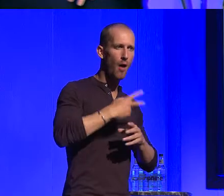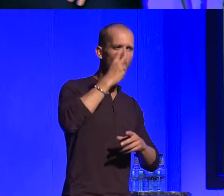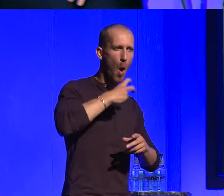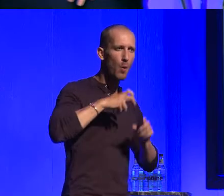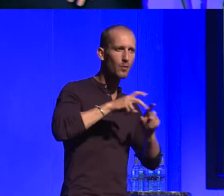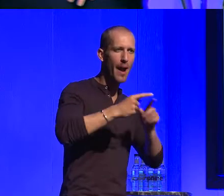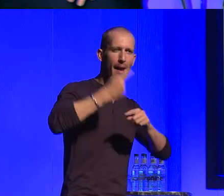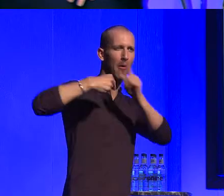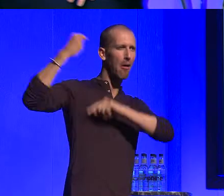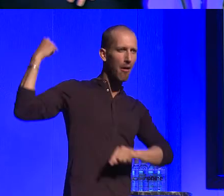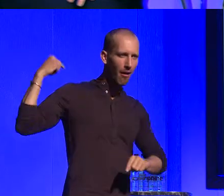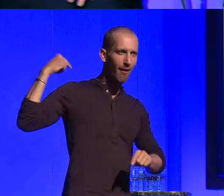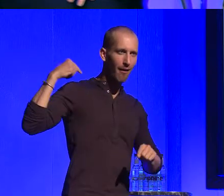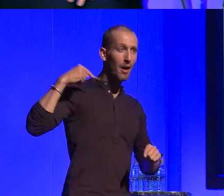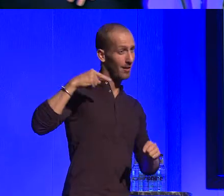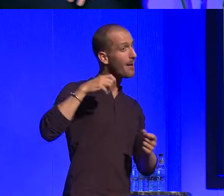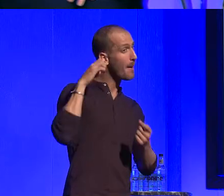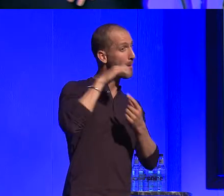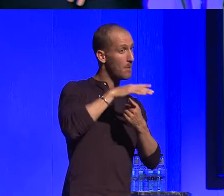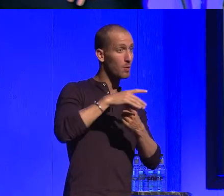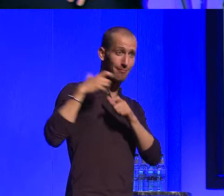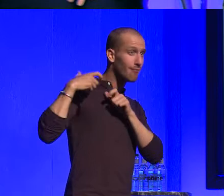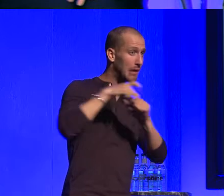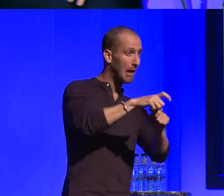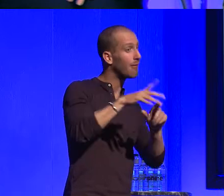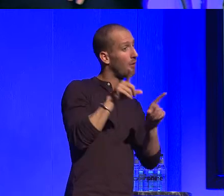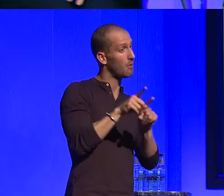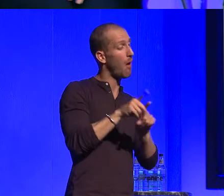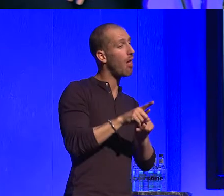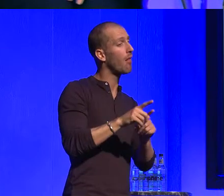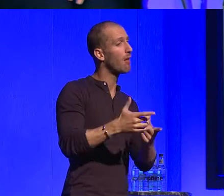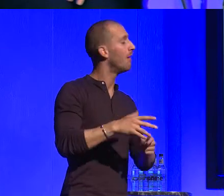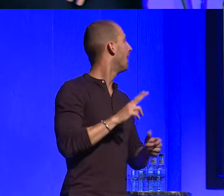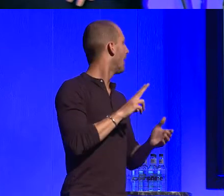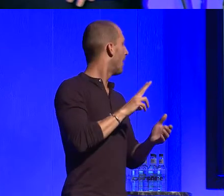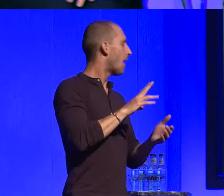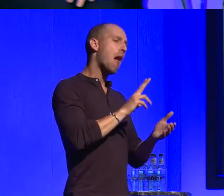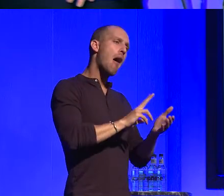However, there was also a role there for NHS England, partly on the back of what David